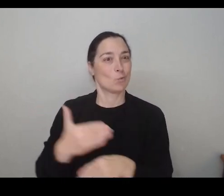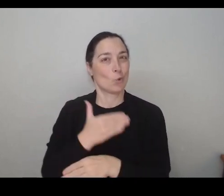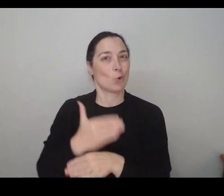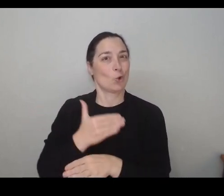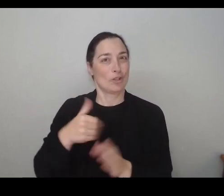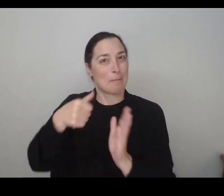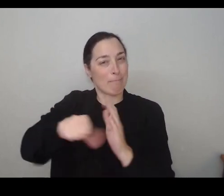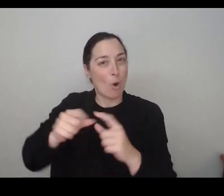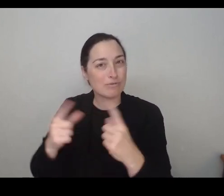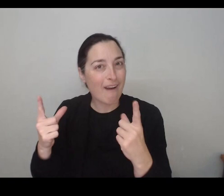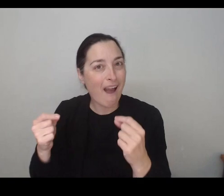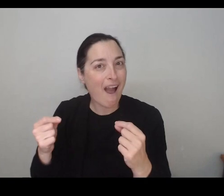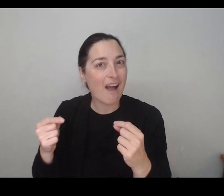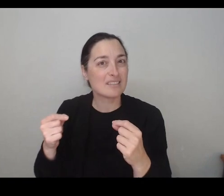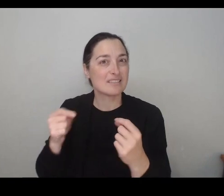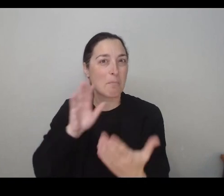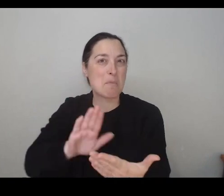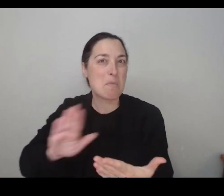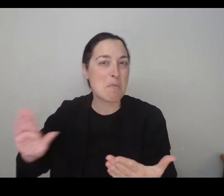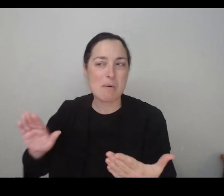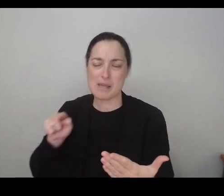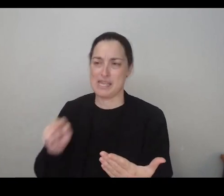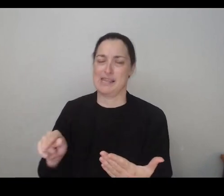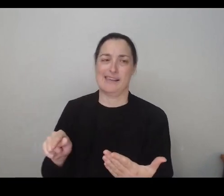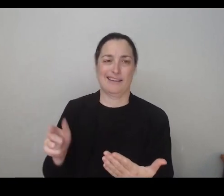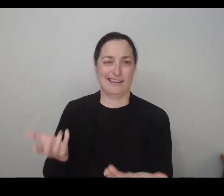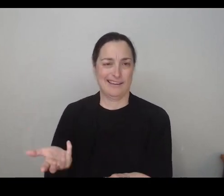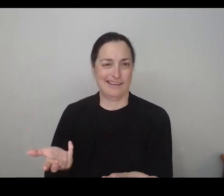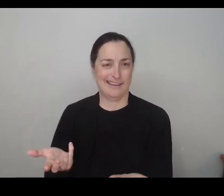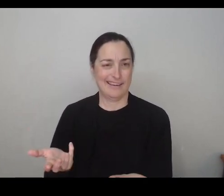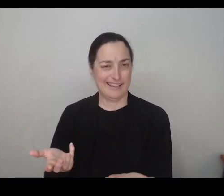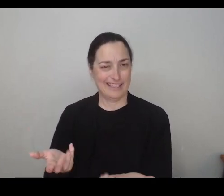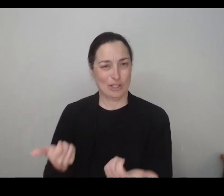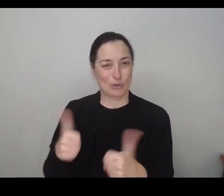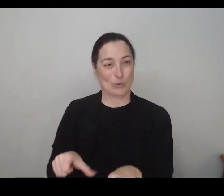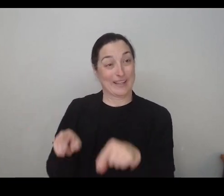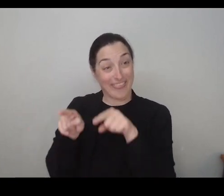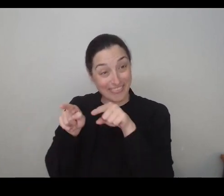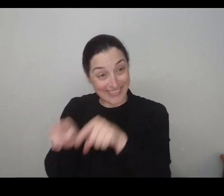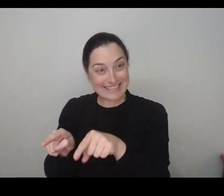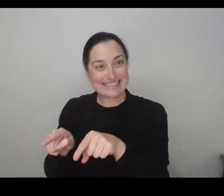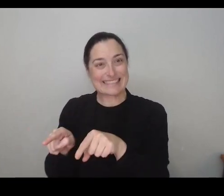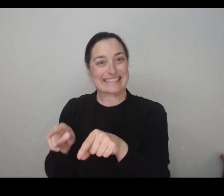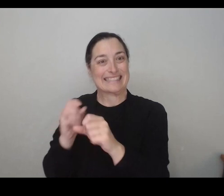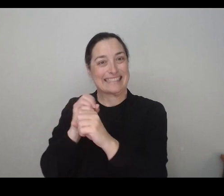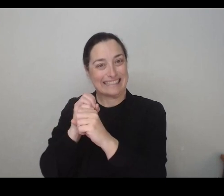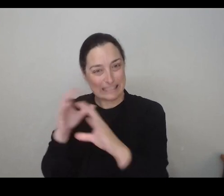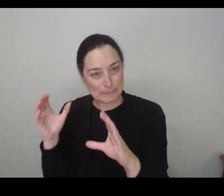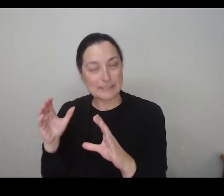And we use those image, "Why did you choose in Tahiti?", to interrogate limited of copyright.